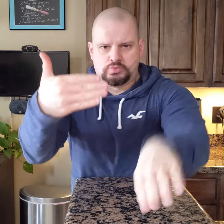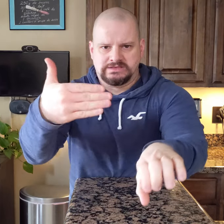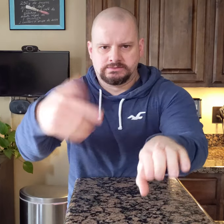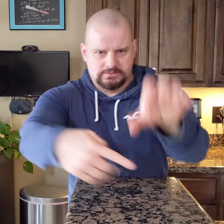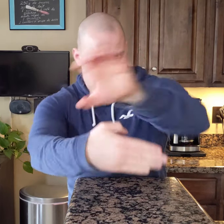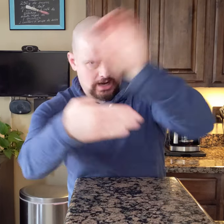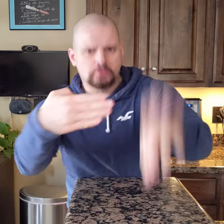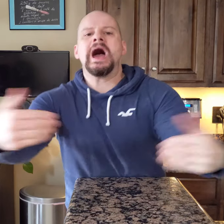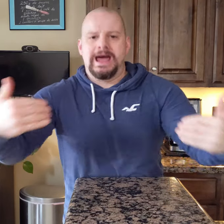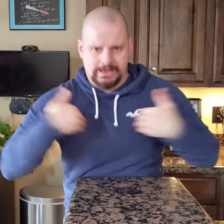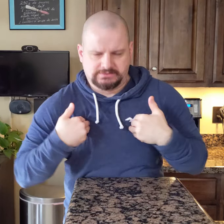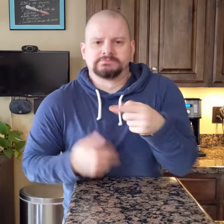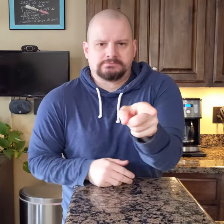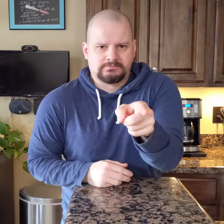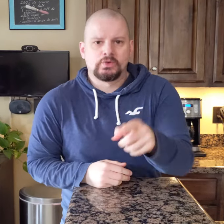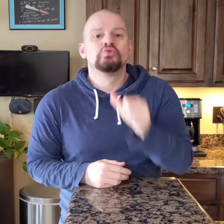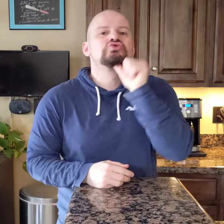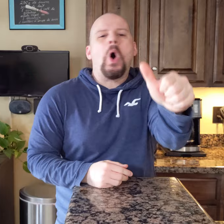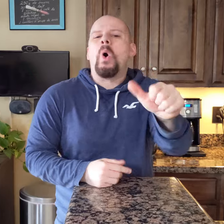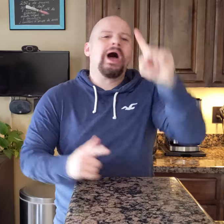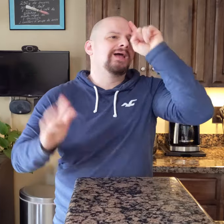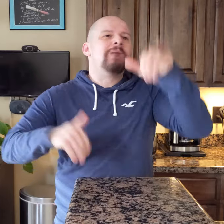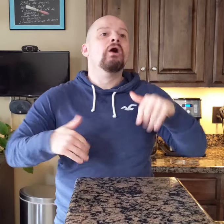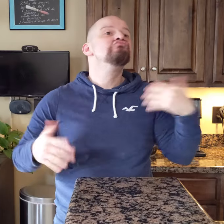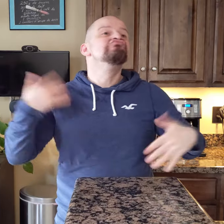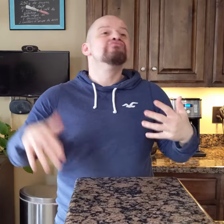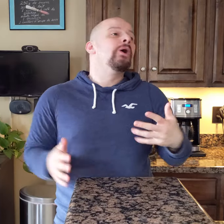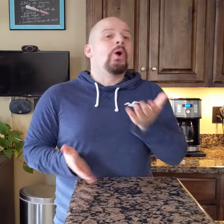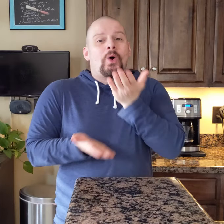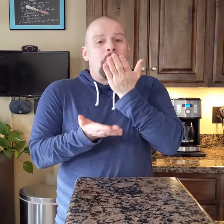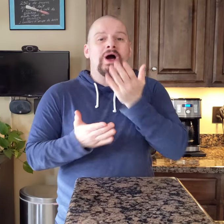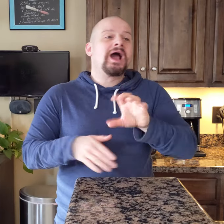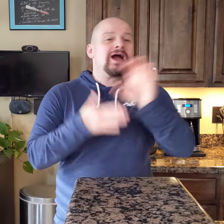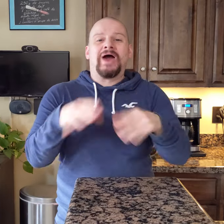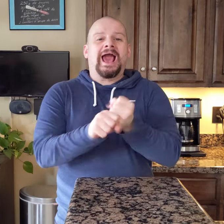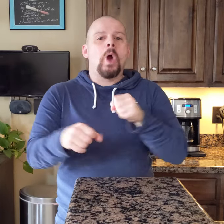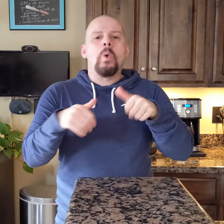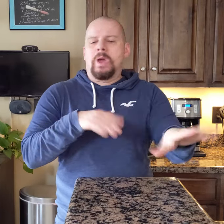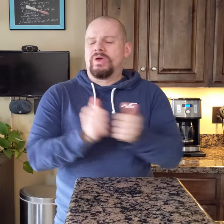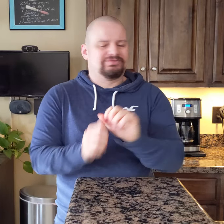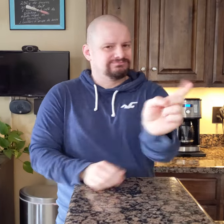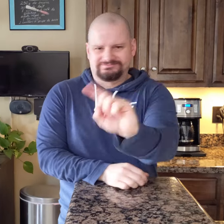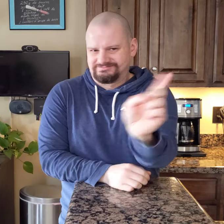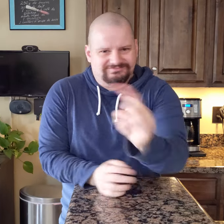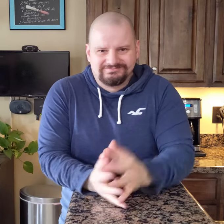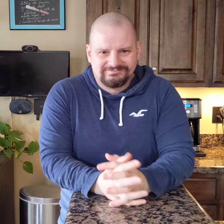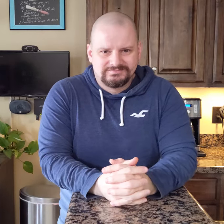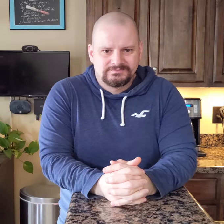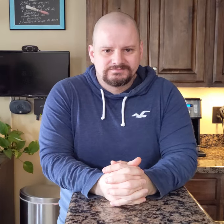Consequences do surely happen. You don't expect to do whatever and get away from the consequences. Nope.